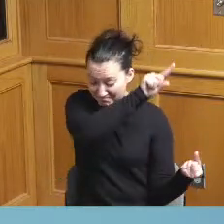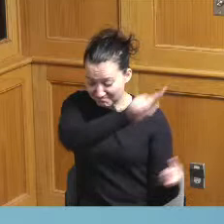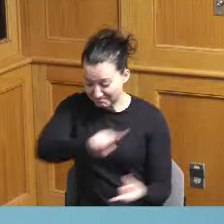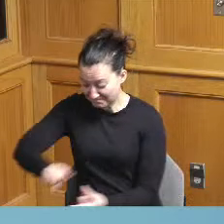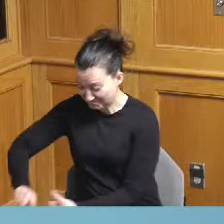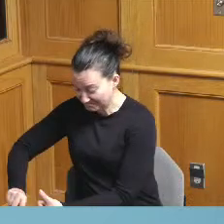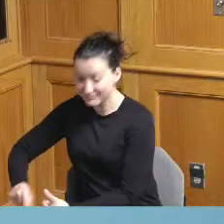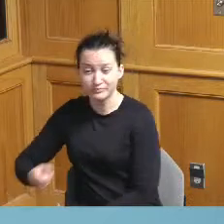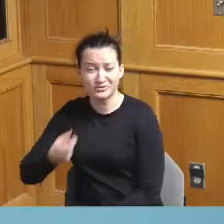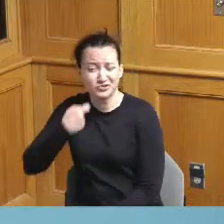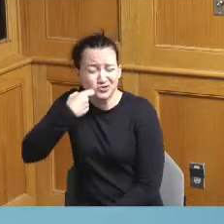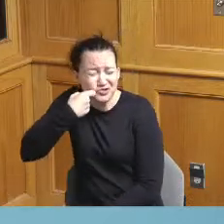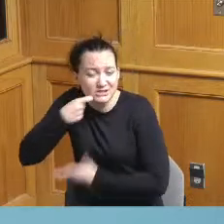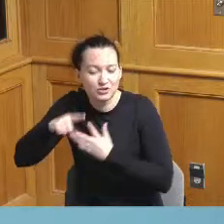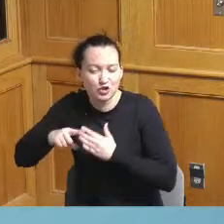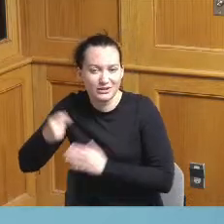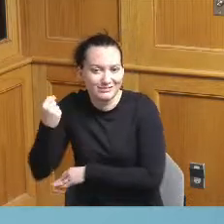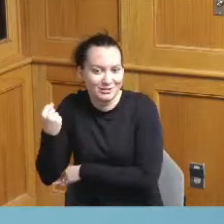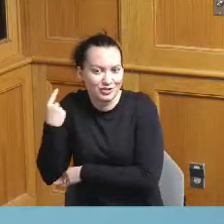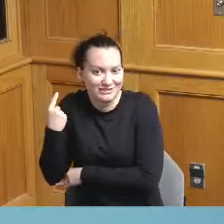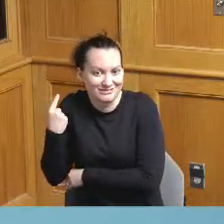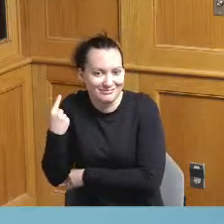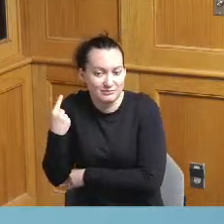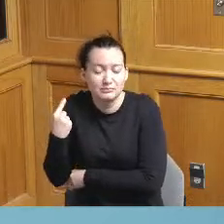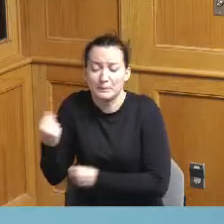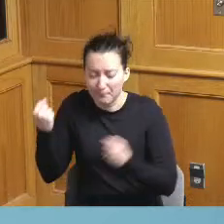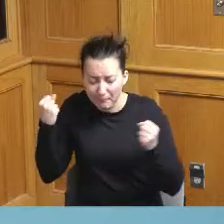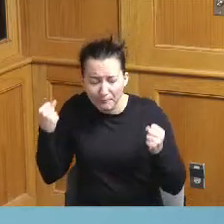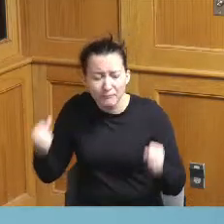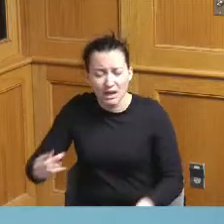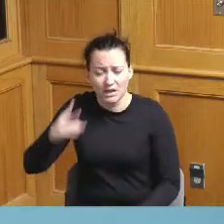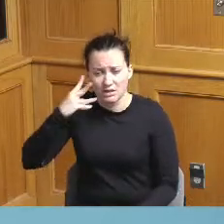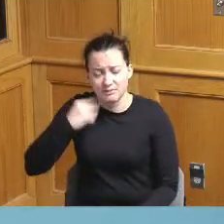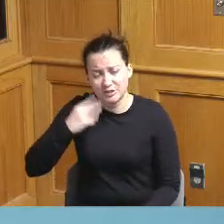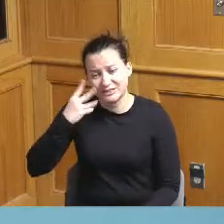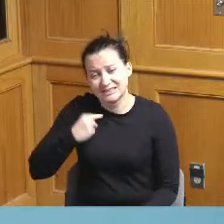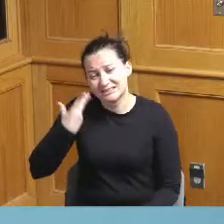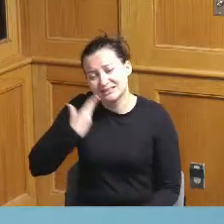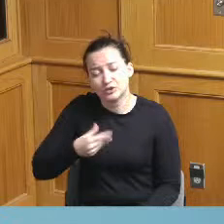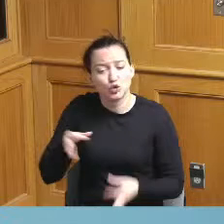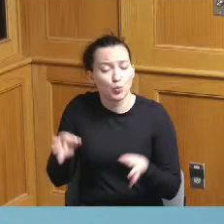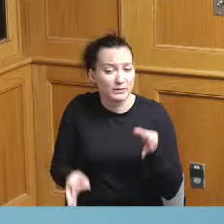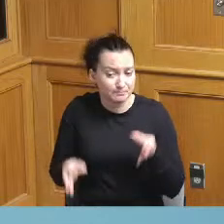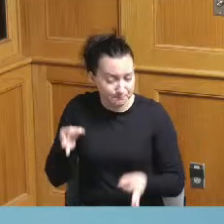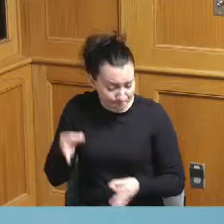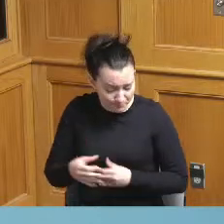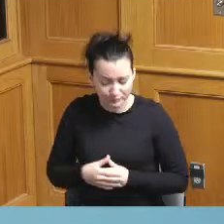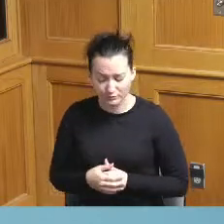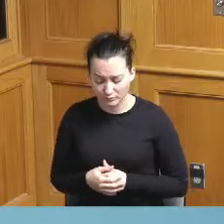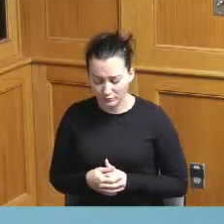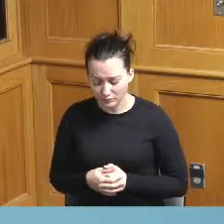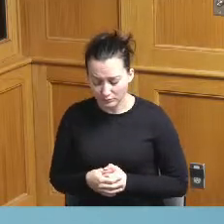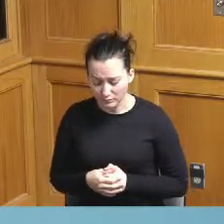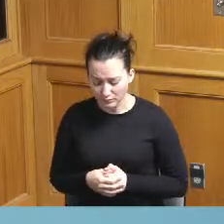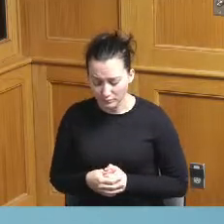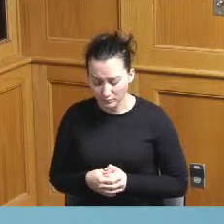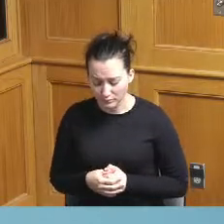just started within the last year we have a lot of experience in our court we know Rising